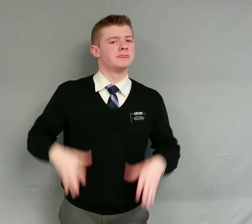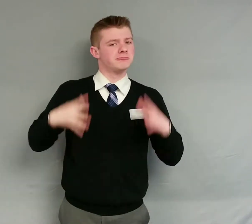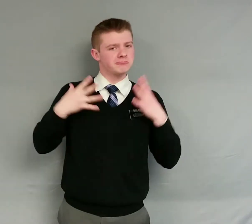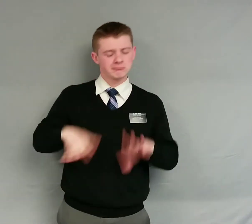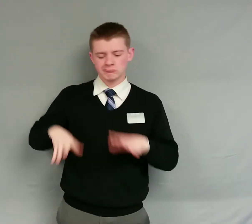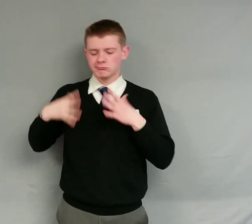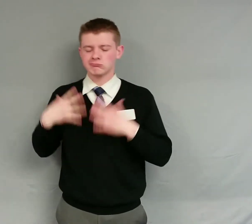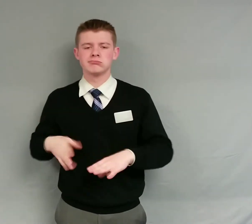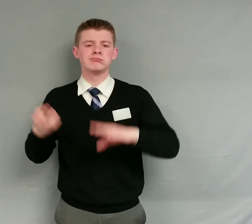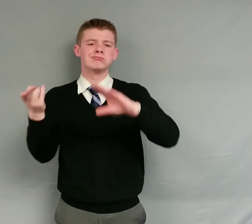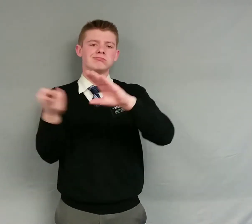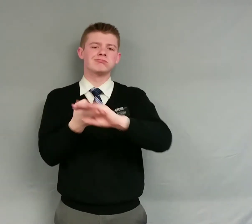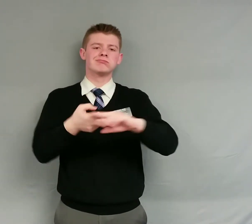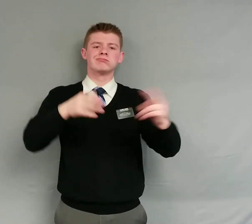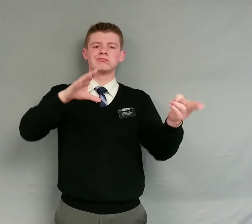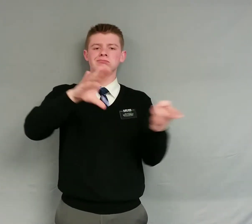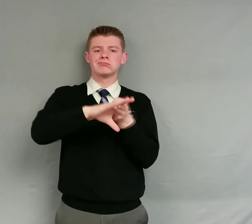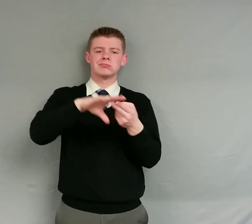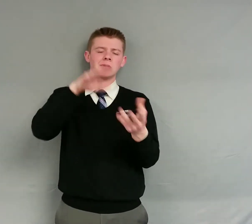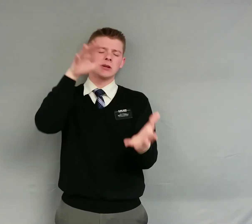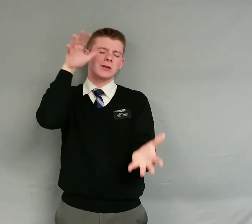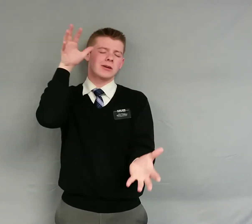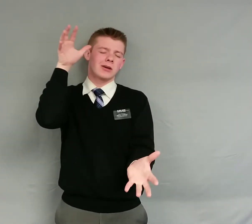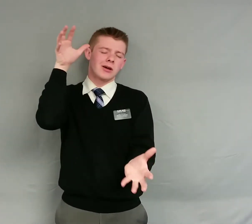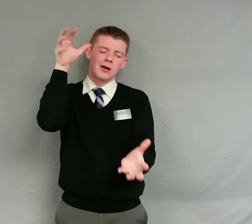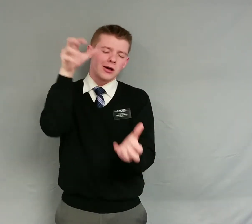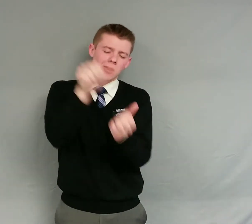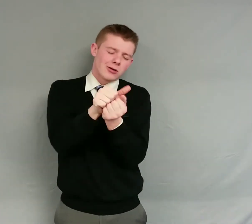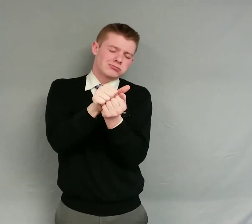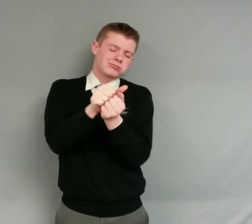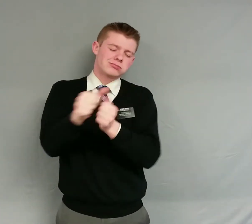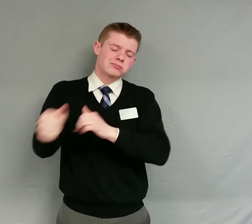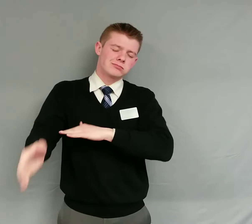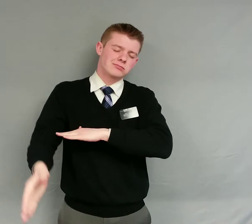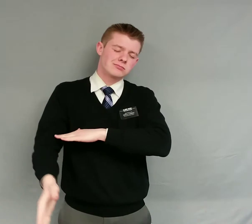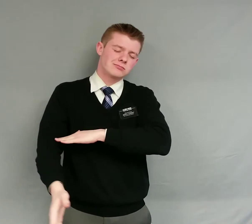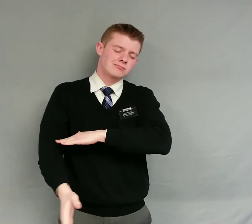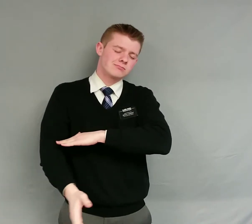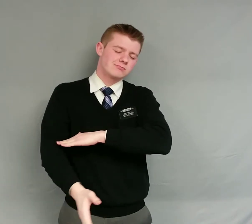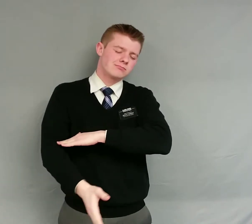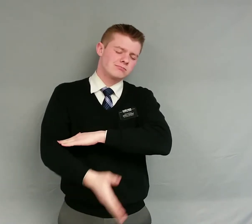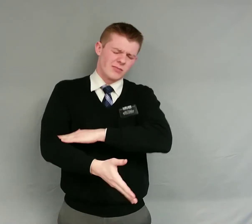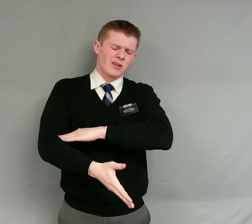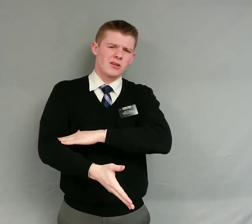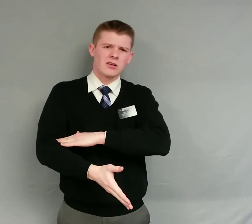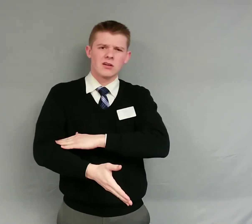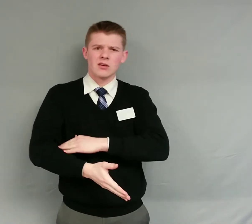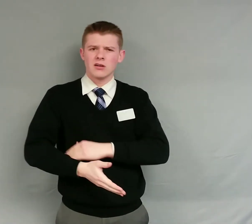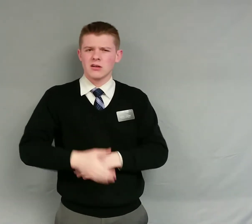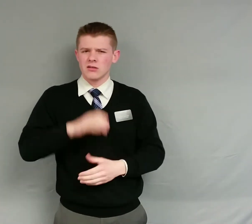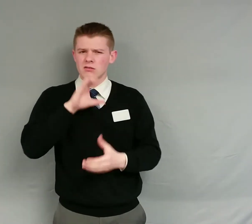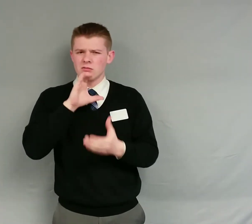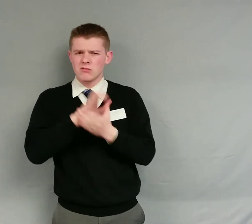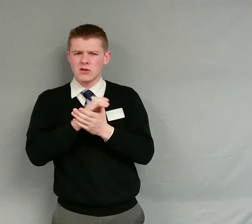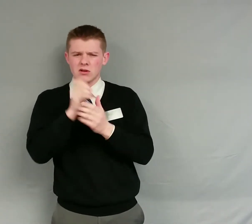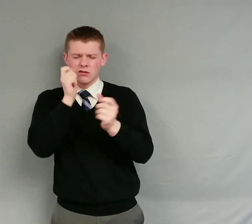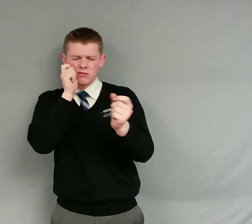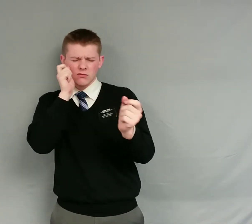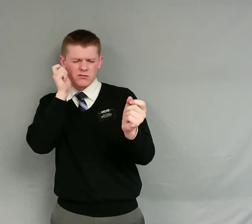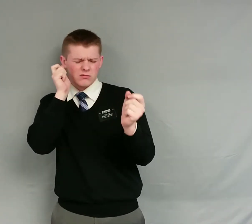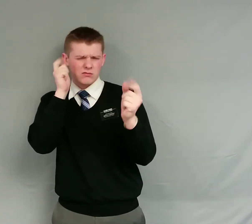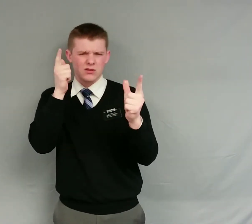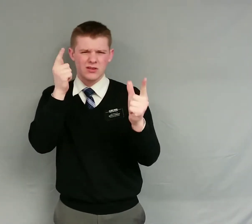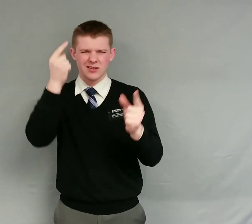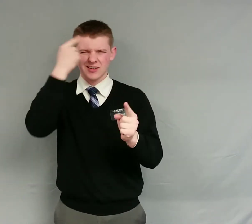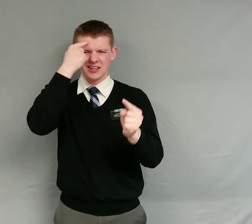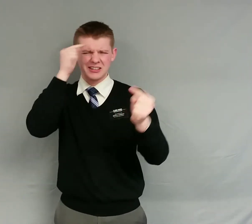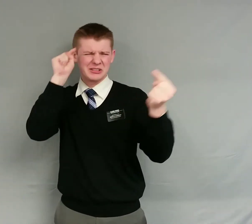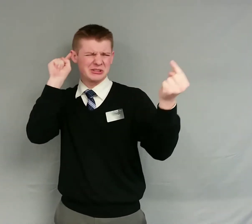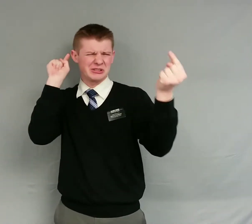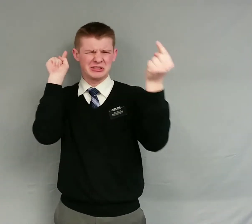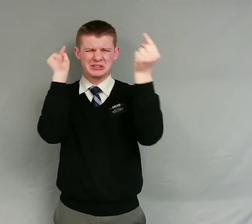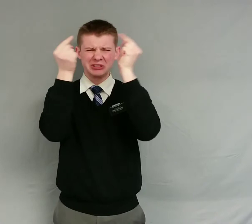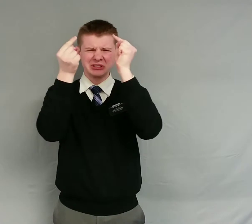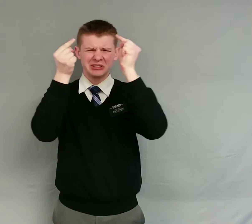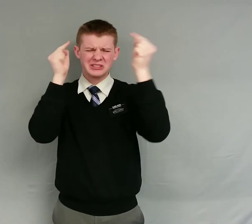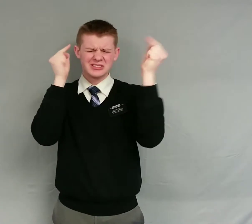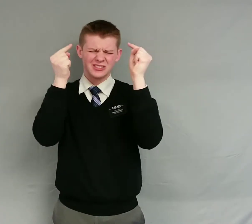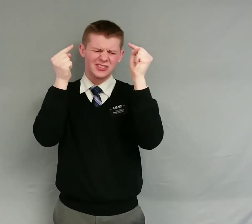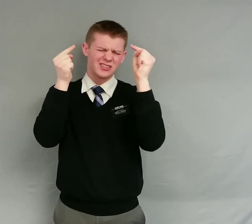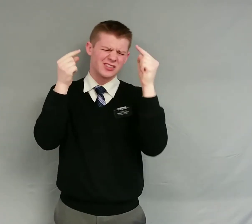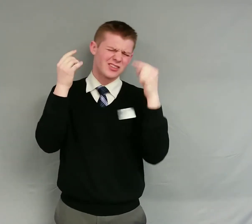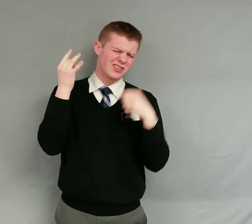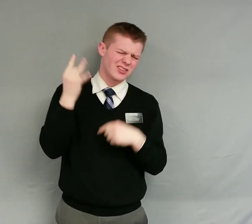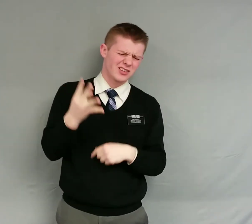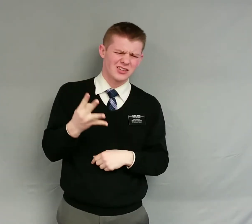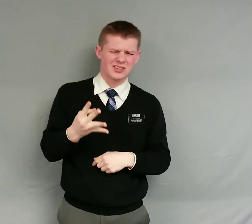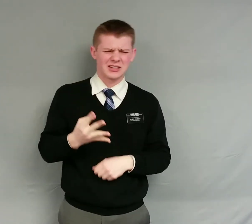He agreed; jumping right into bed, they fell asleep quickly. In the middle of the night, however, the wife was awakened by an awful headache.